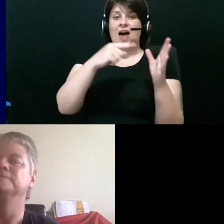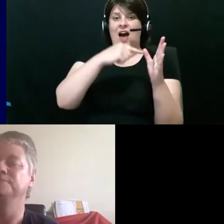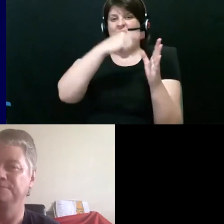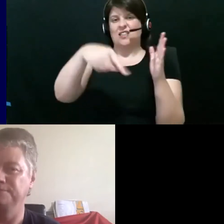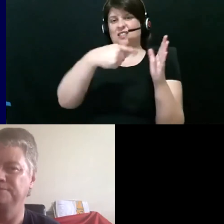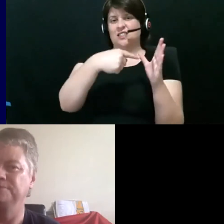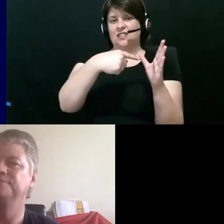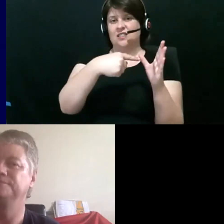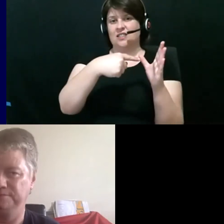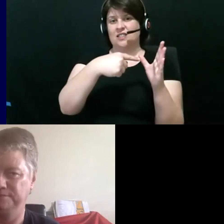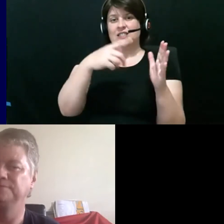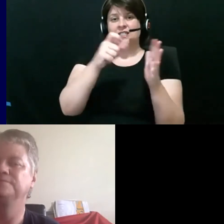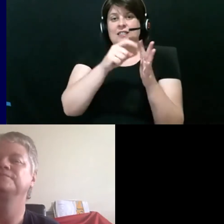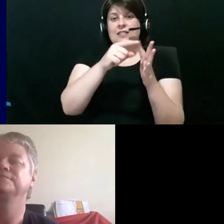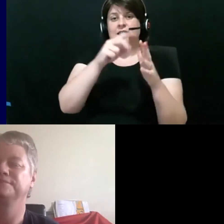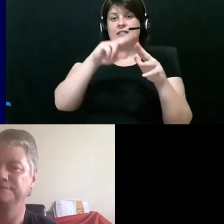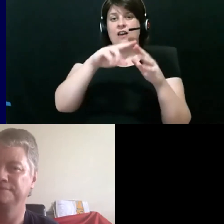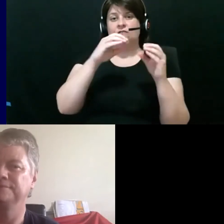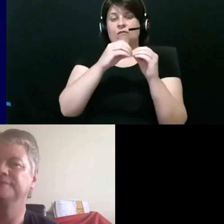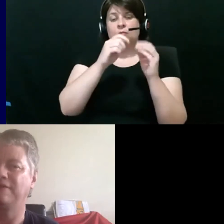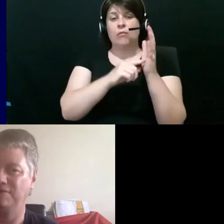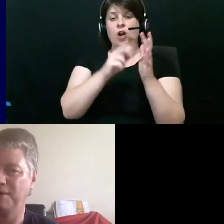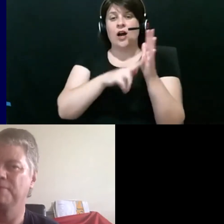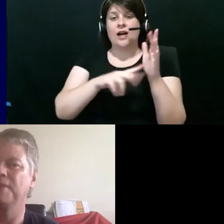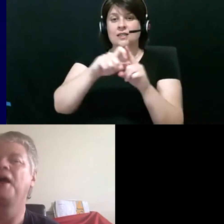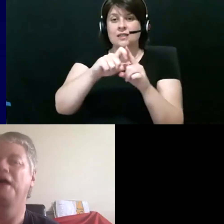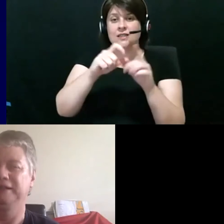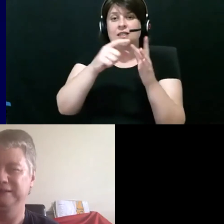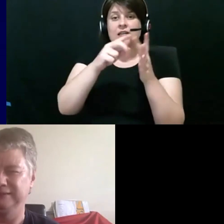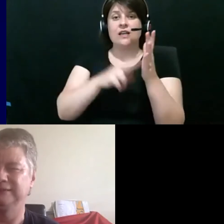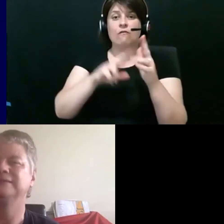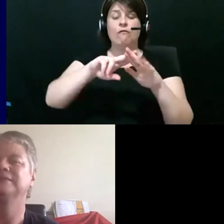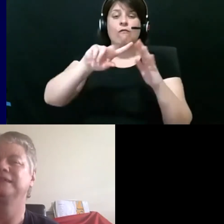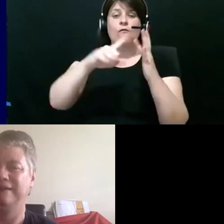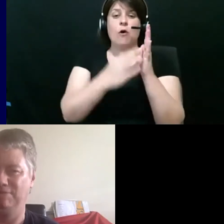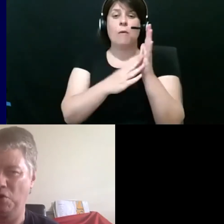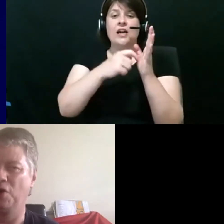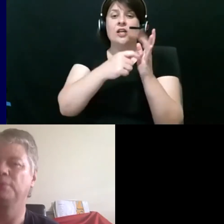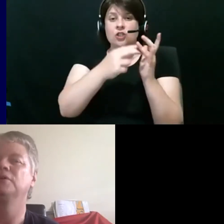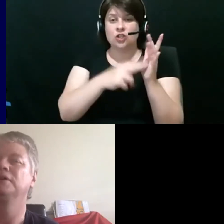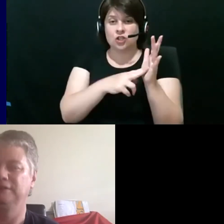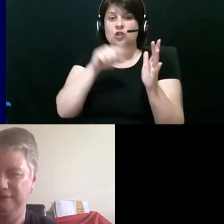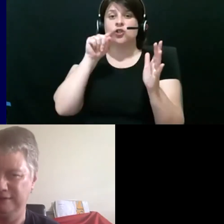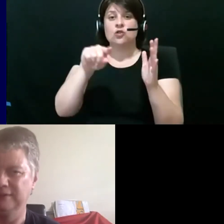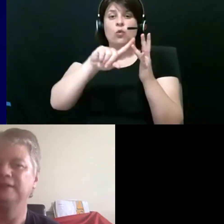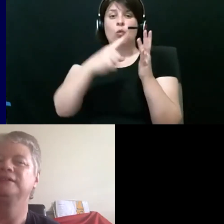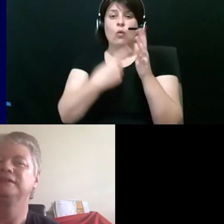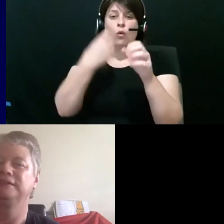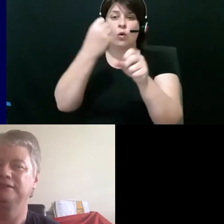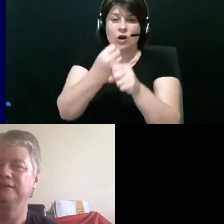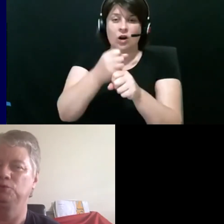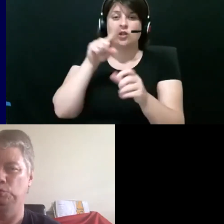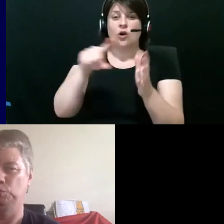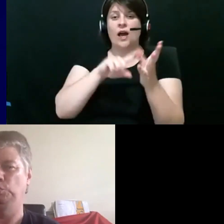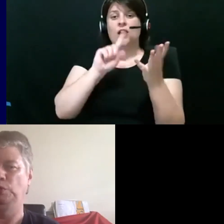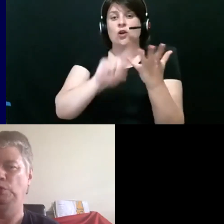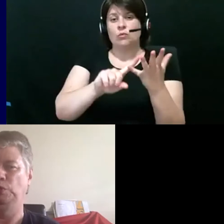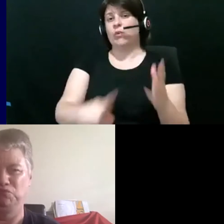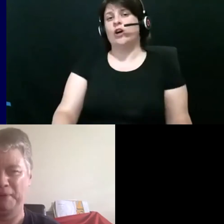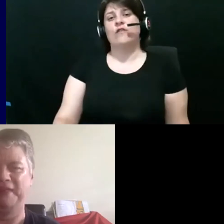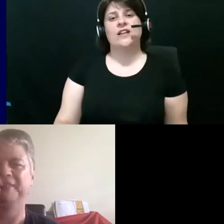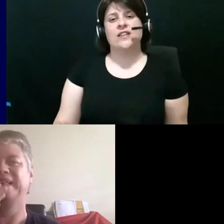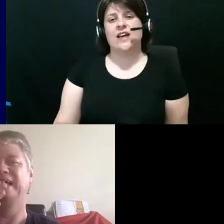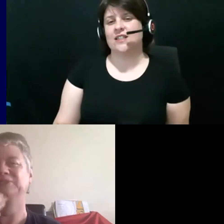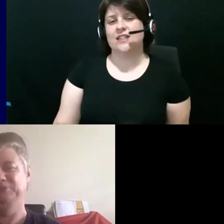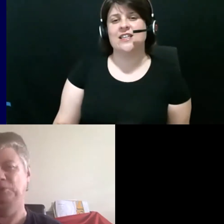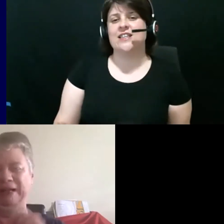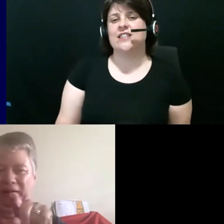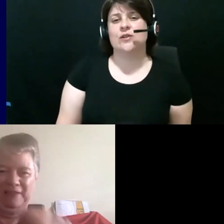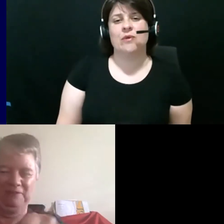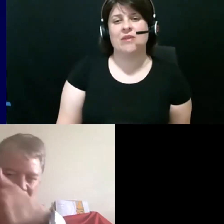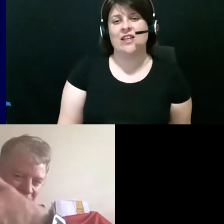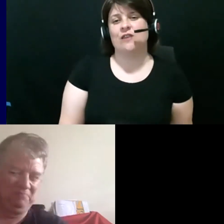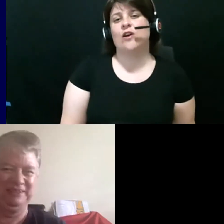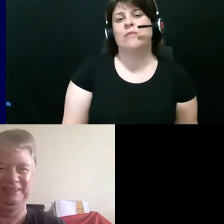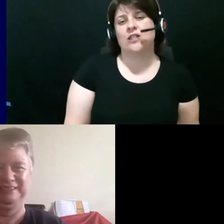Perfect. Excellent. That's easy to remember. Thank you